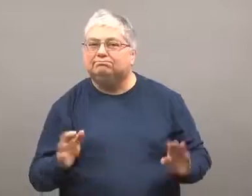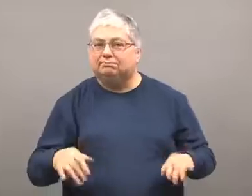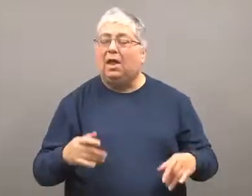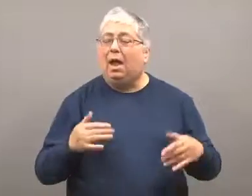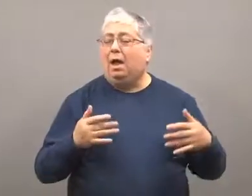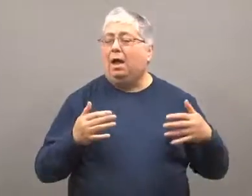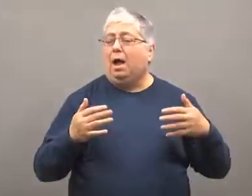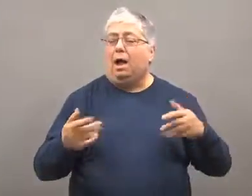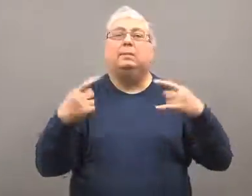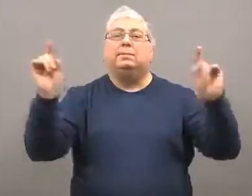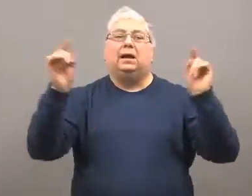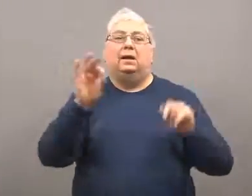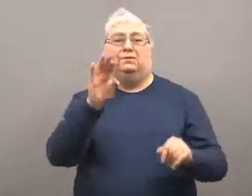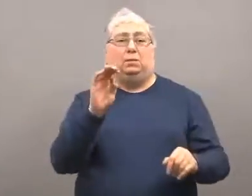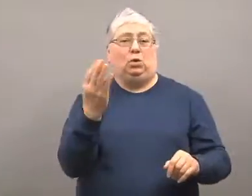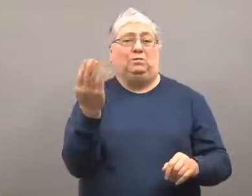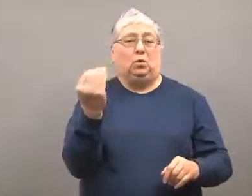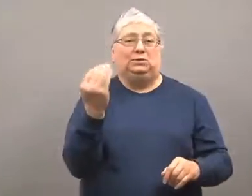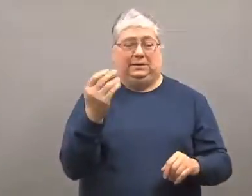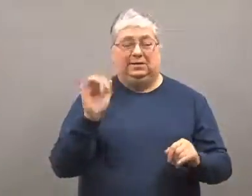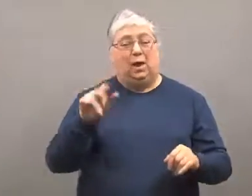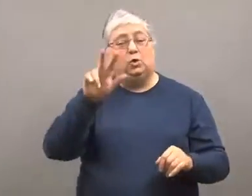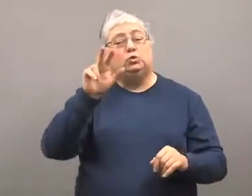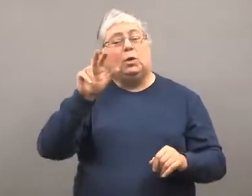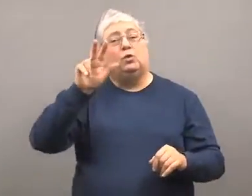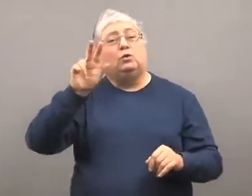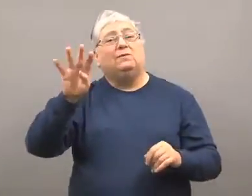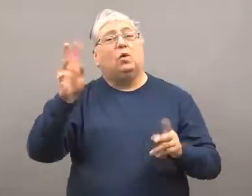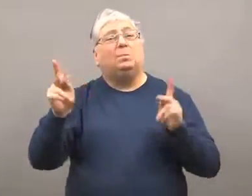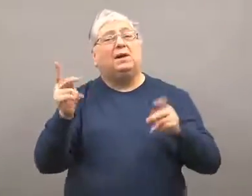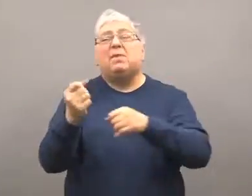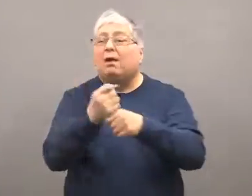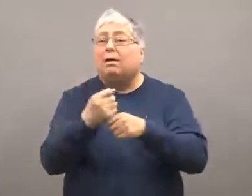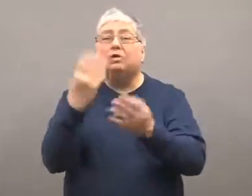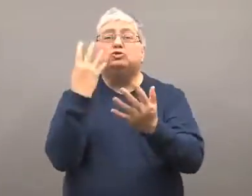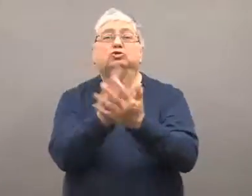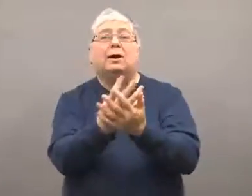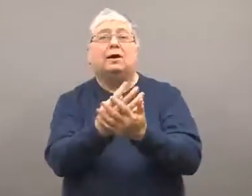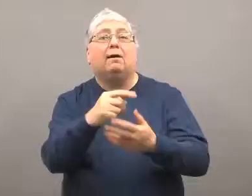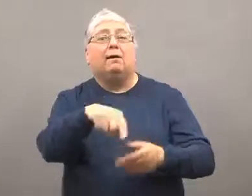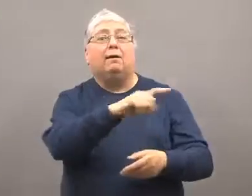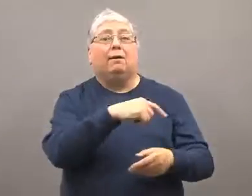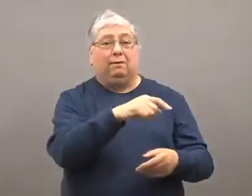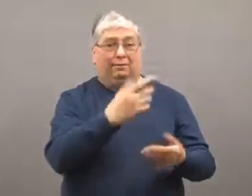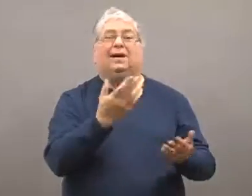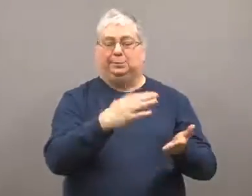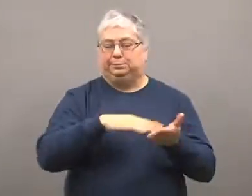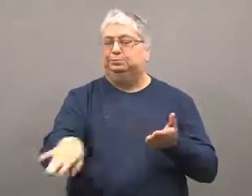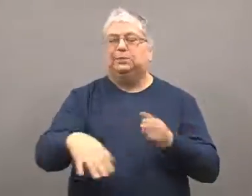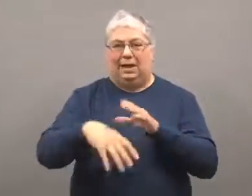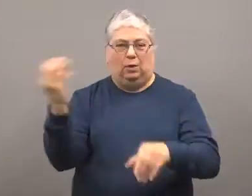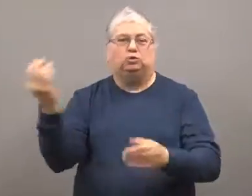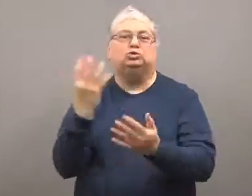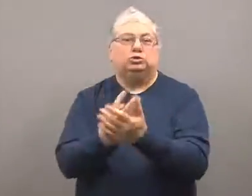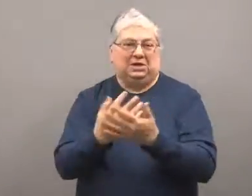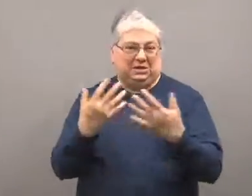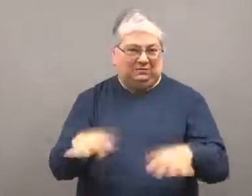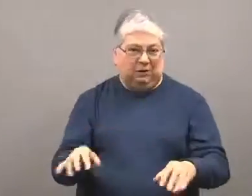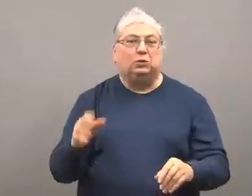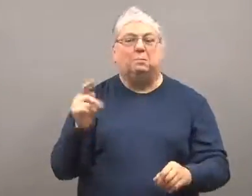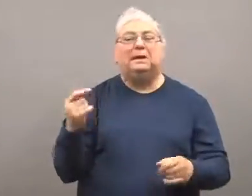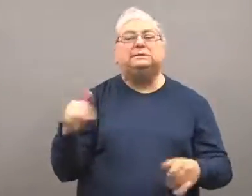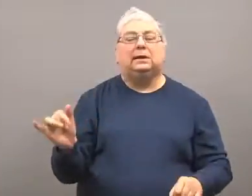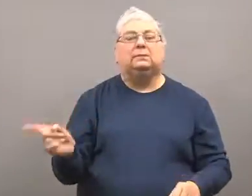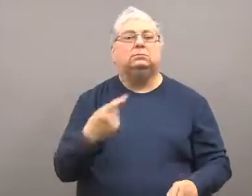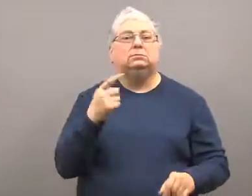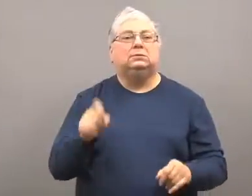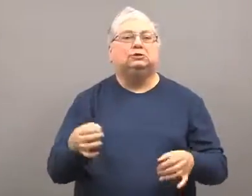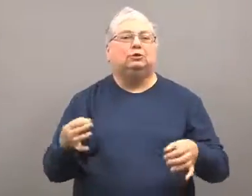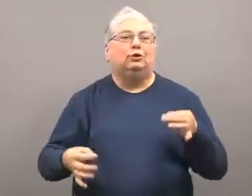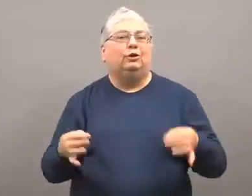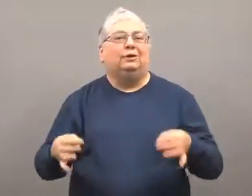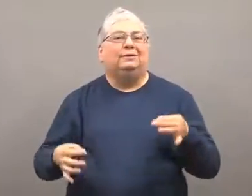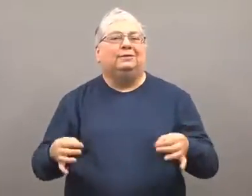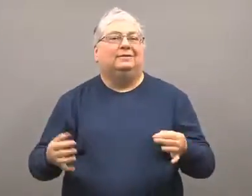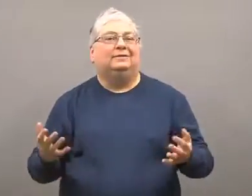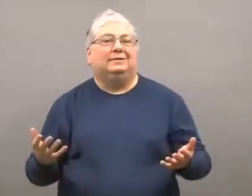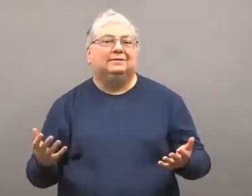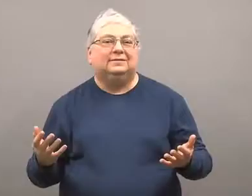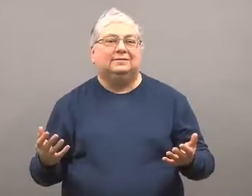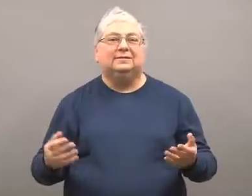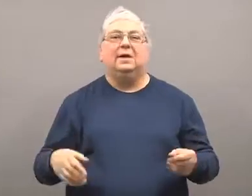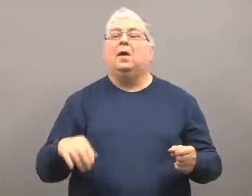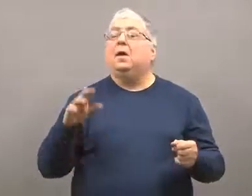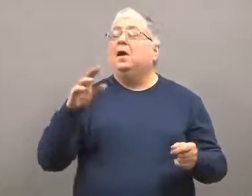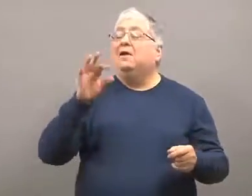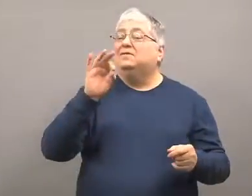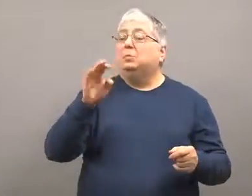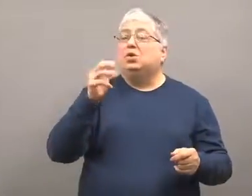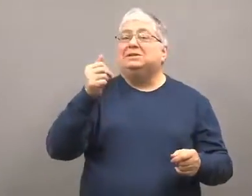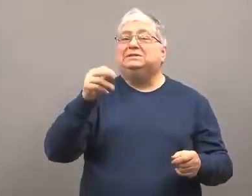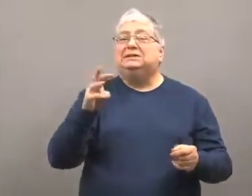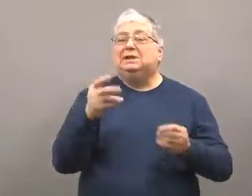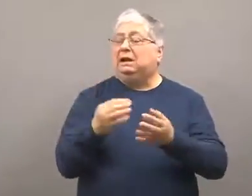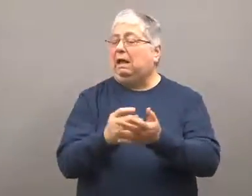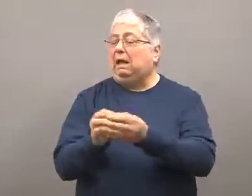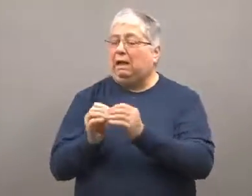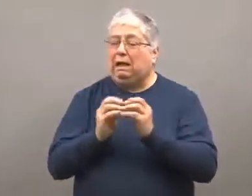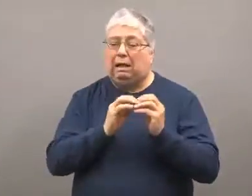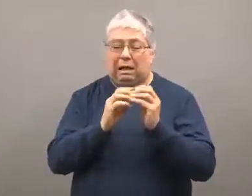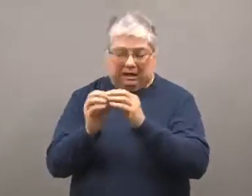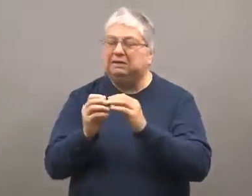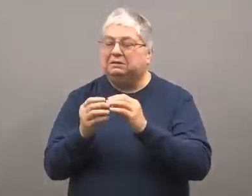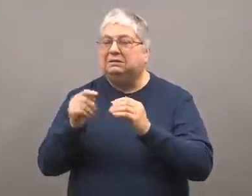234 jailed protesters were released on February 14